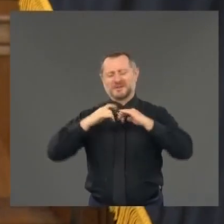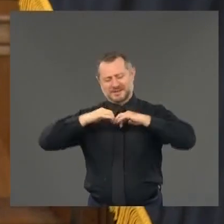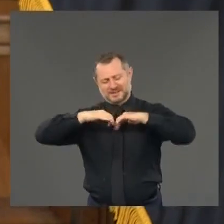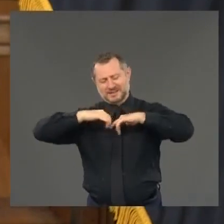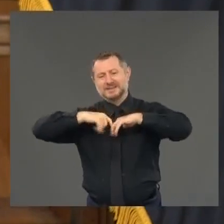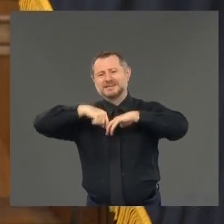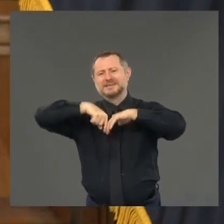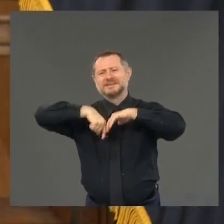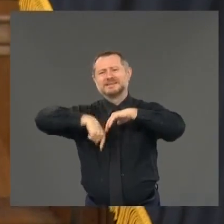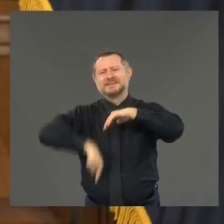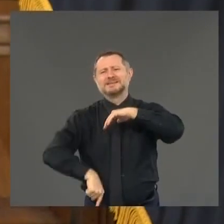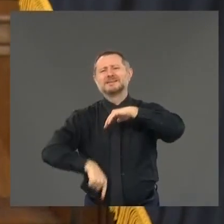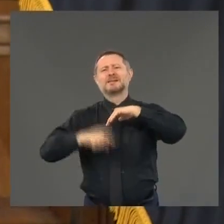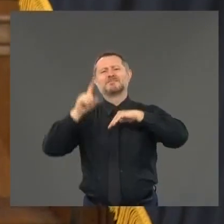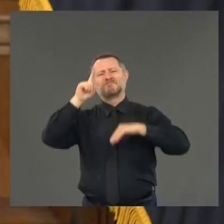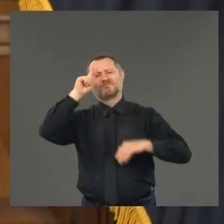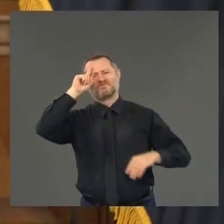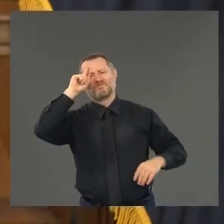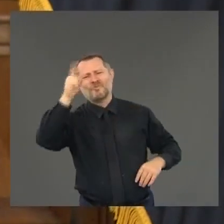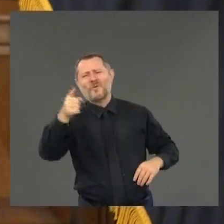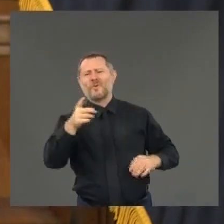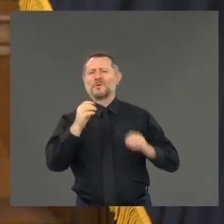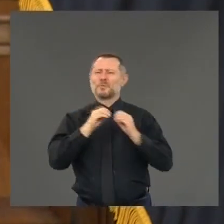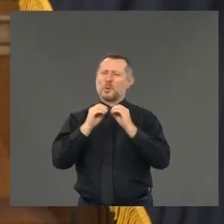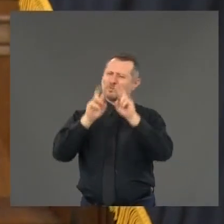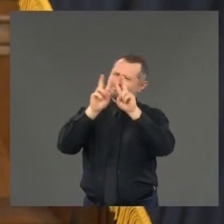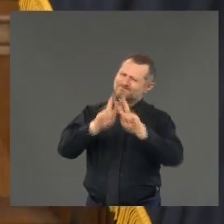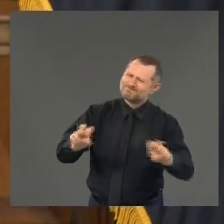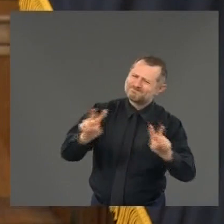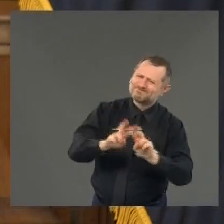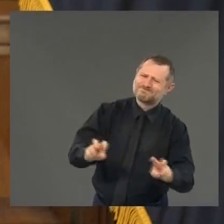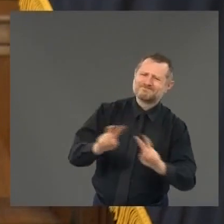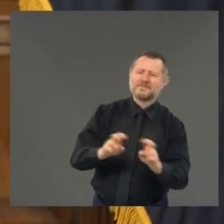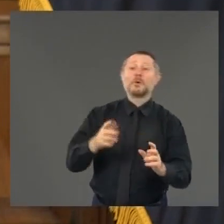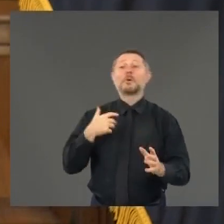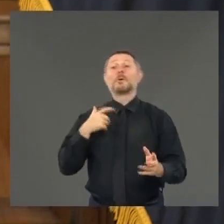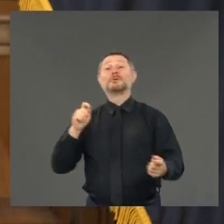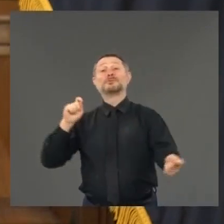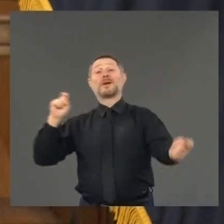SAY SOMETHING NOW. BUT, LET'S BE DEEPER, SMARTER, MORE ANALYSIS.